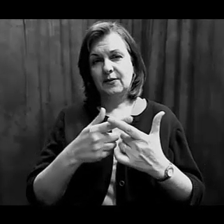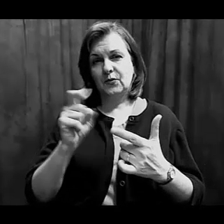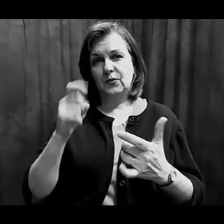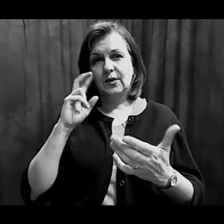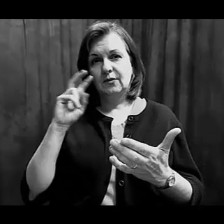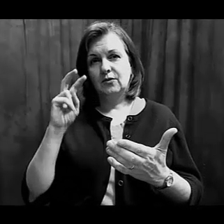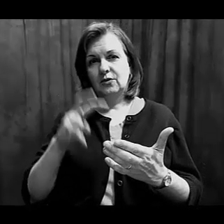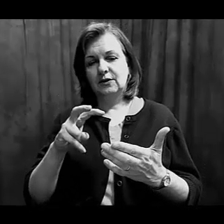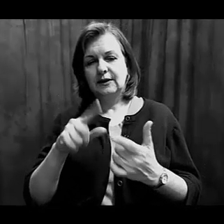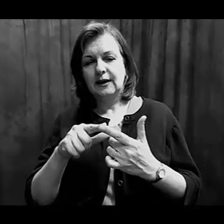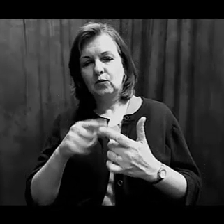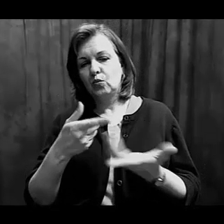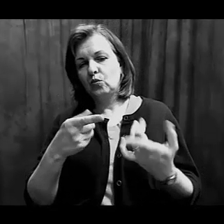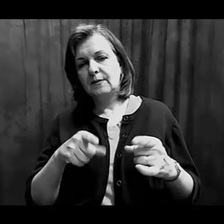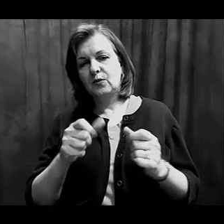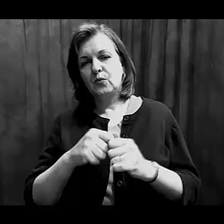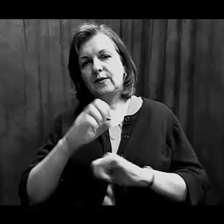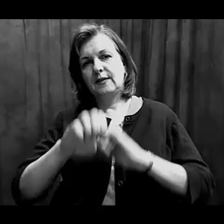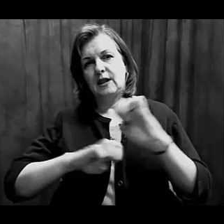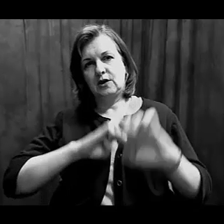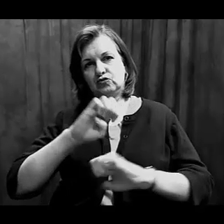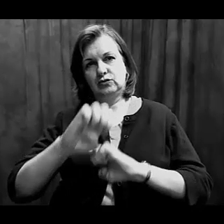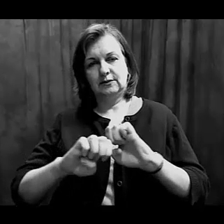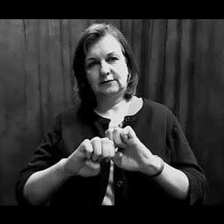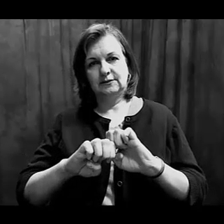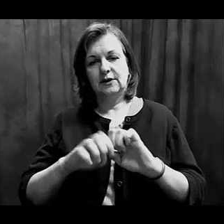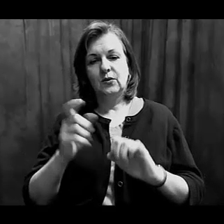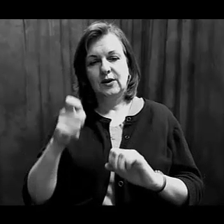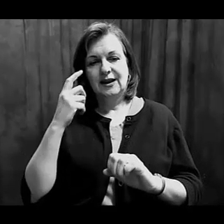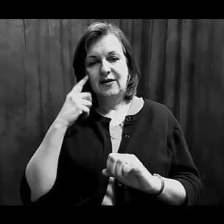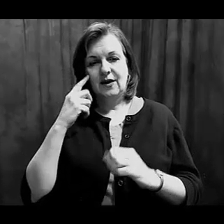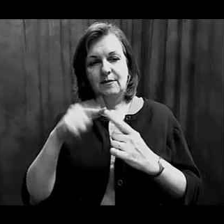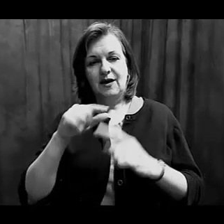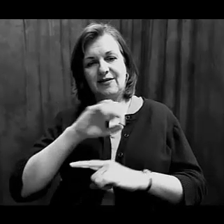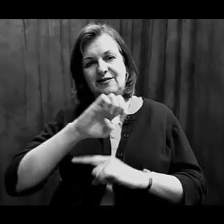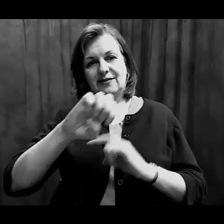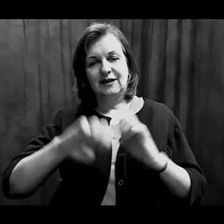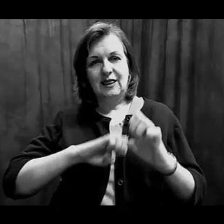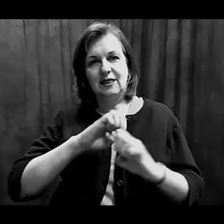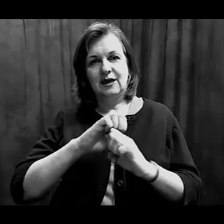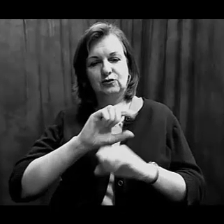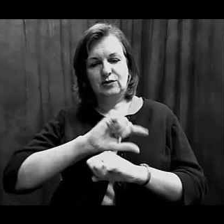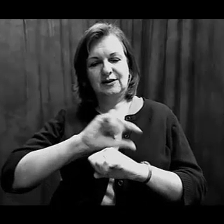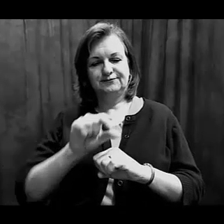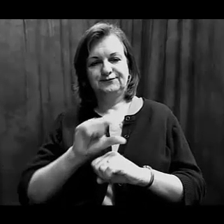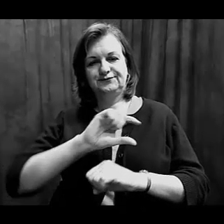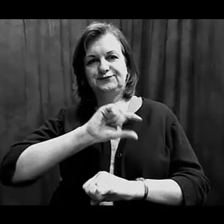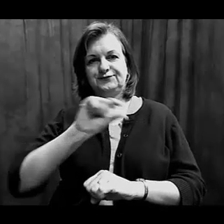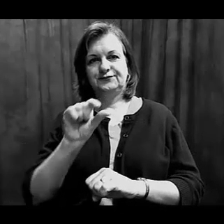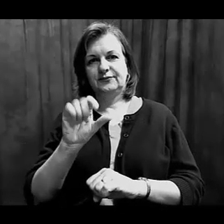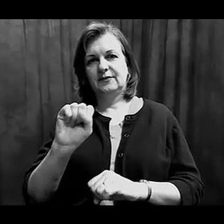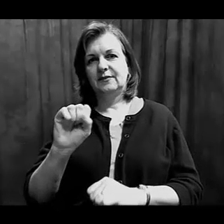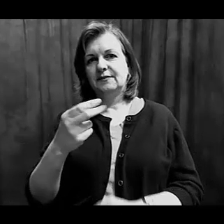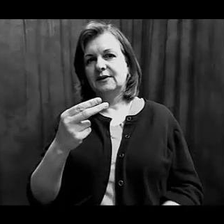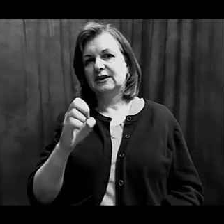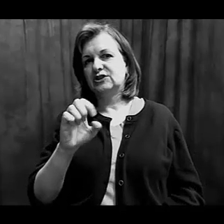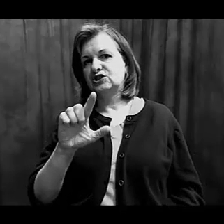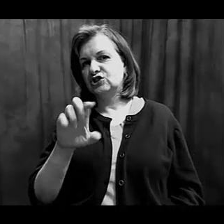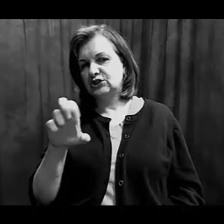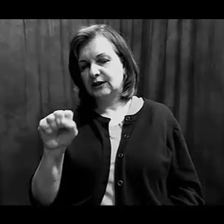bonds form and in particularwe are going to focus on the electrons so we need to think about these electron shells